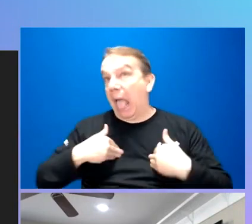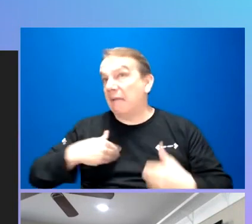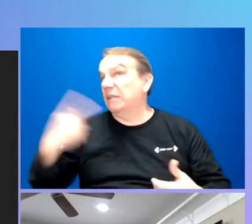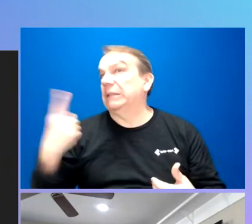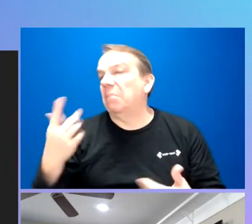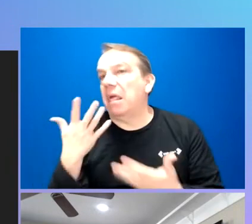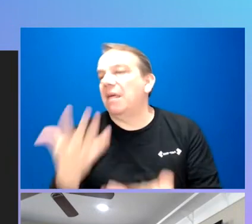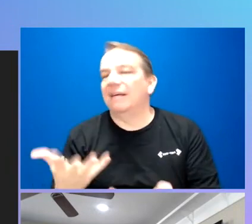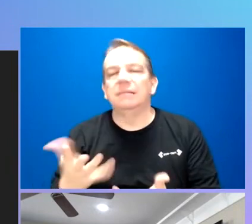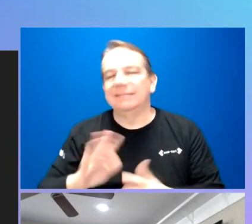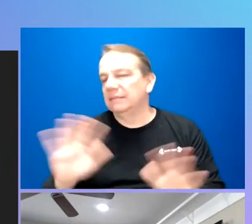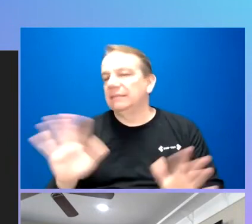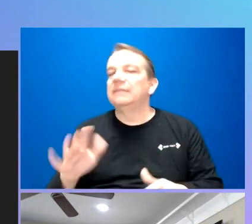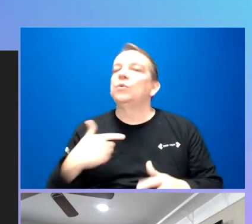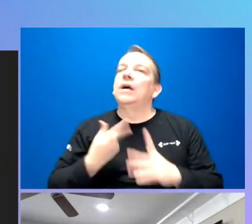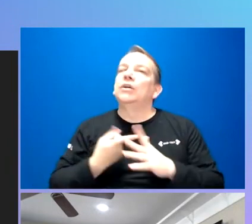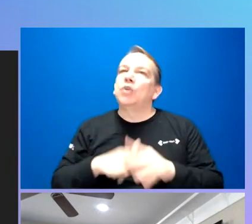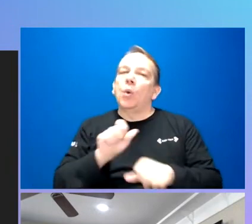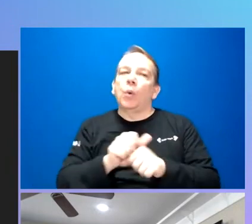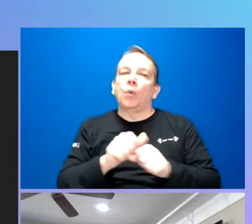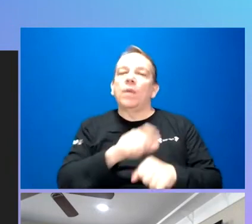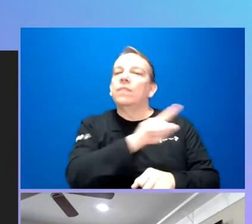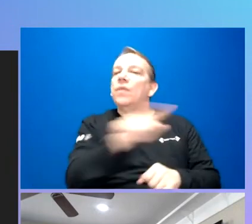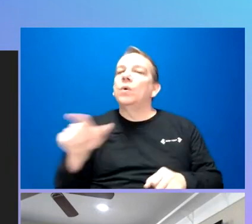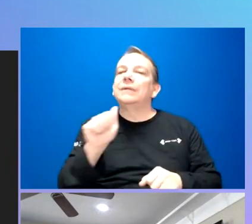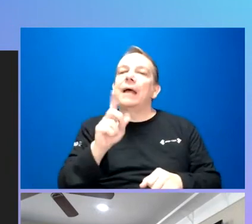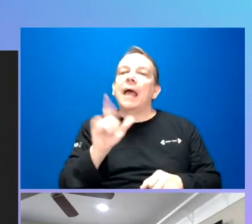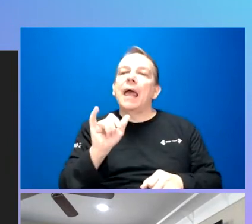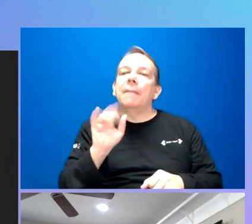assistants, and I would come by sometimes and do nothing but ask